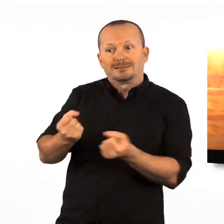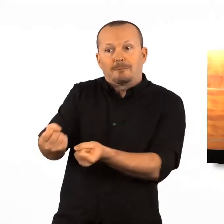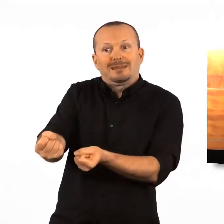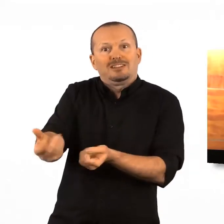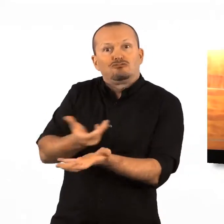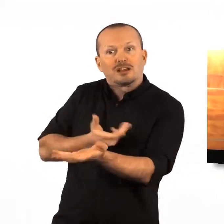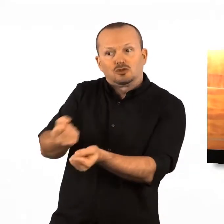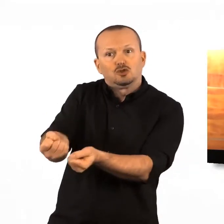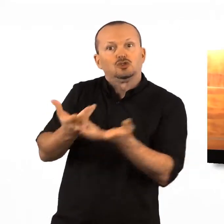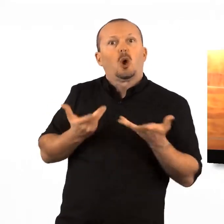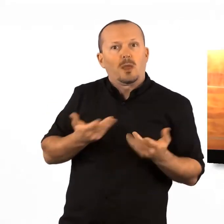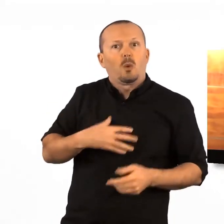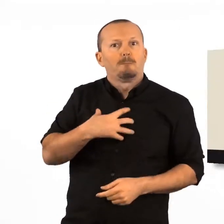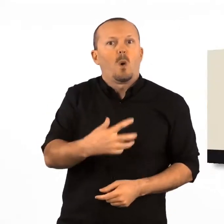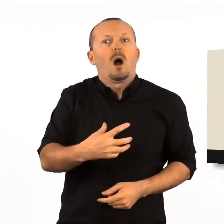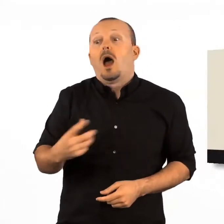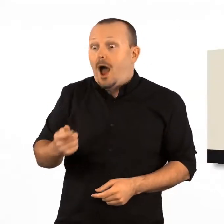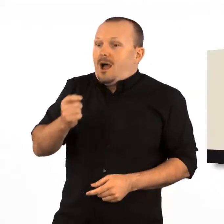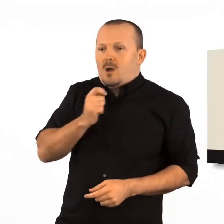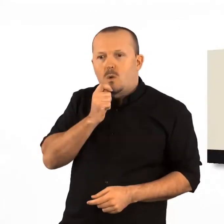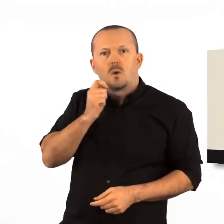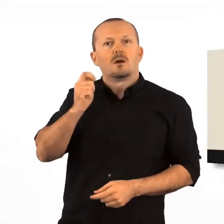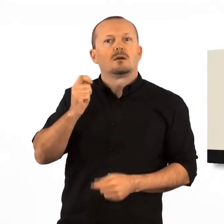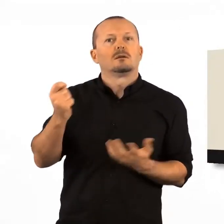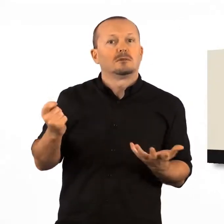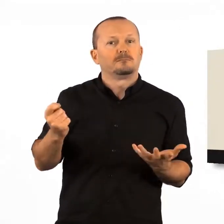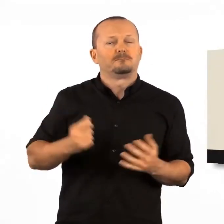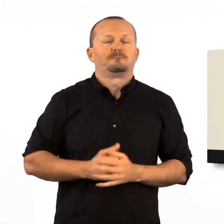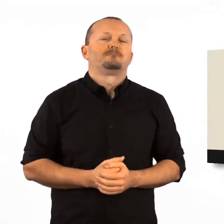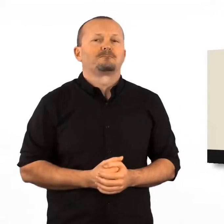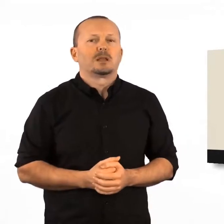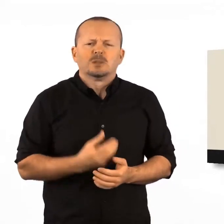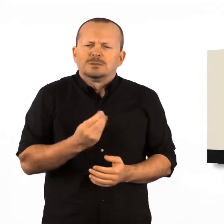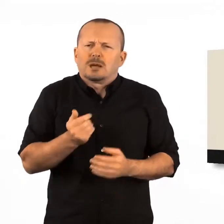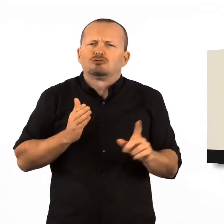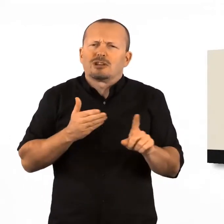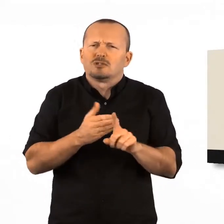that indicates they some want more. So we’re going to talk through some of these strategies some in a bit more detail than